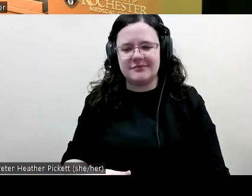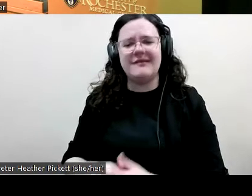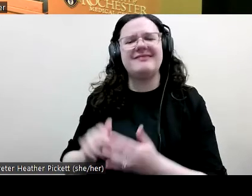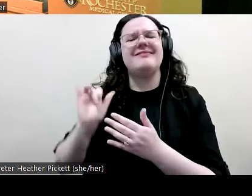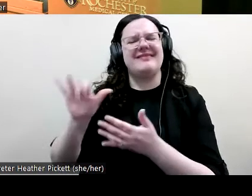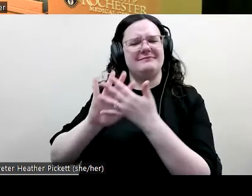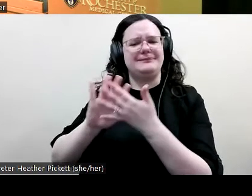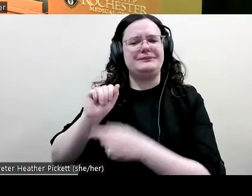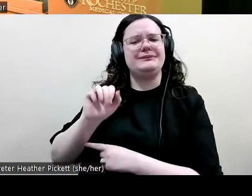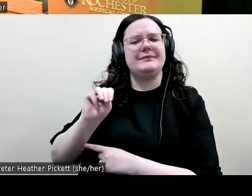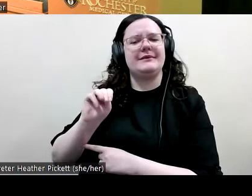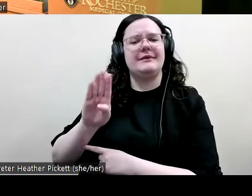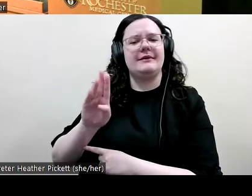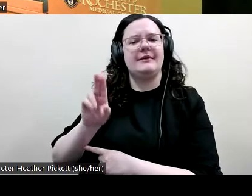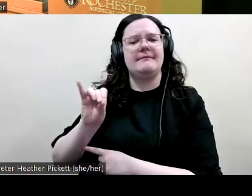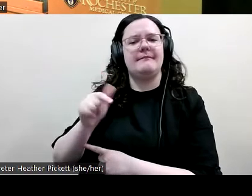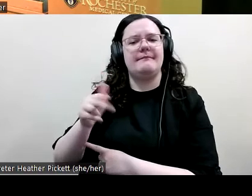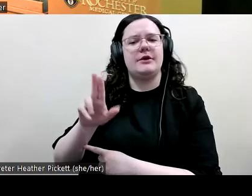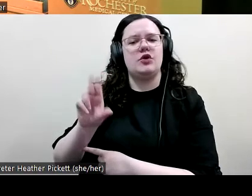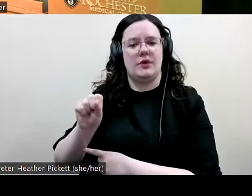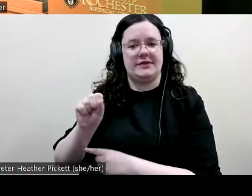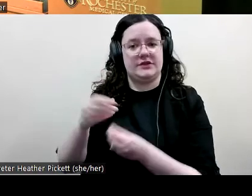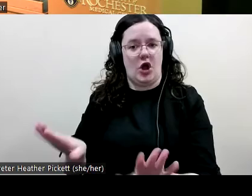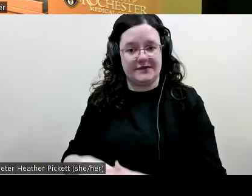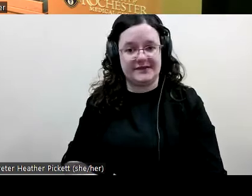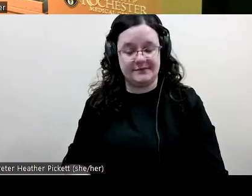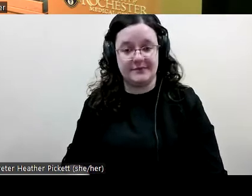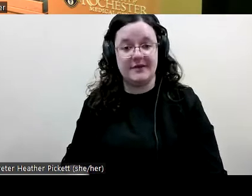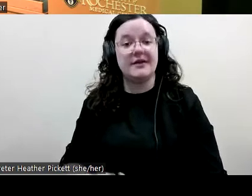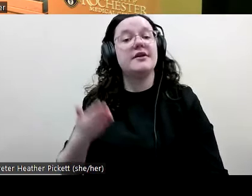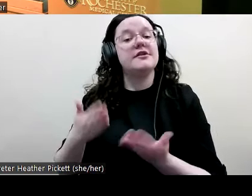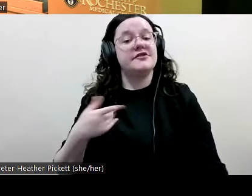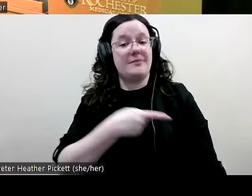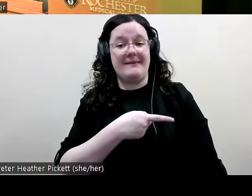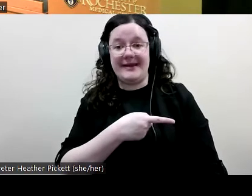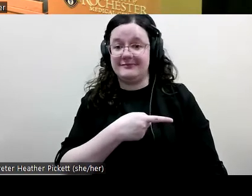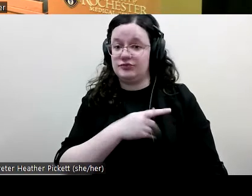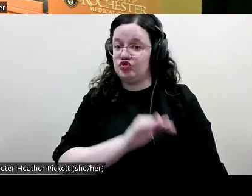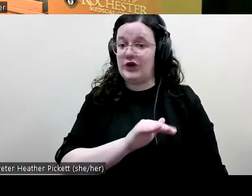especially schizophrenia so maybe they're 20 and they're off at College you have very concrete